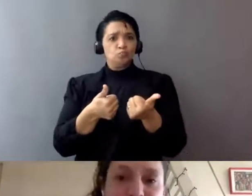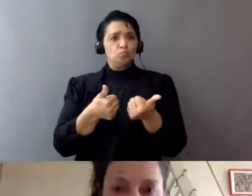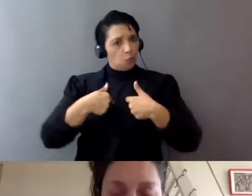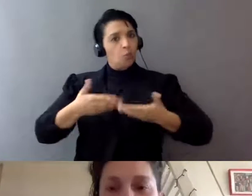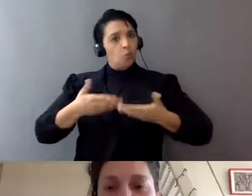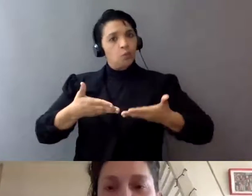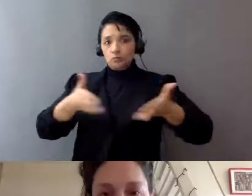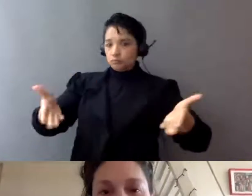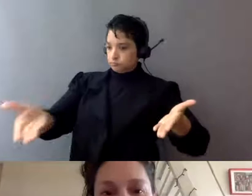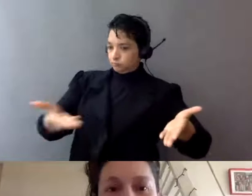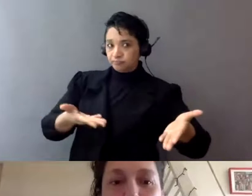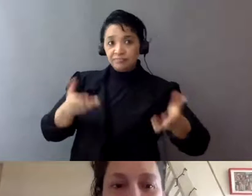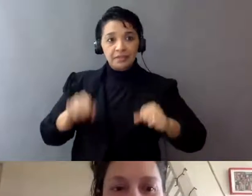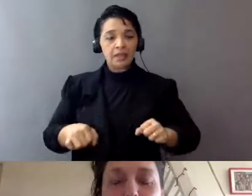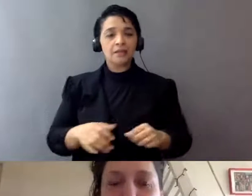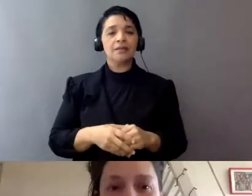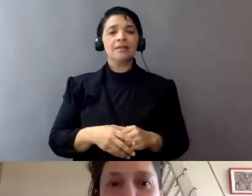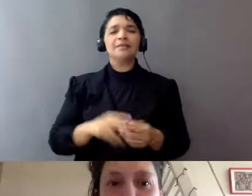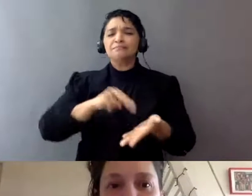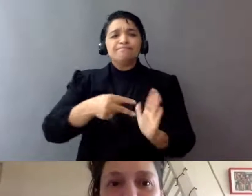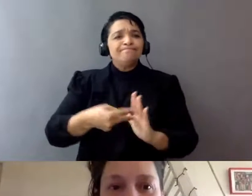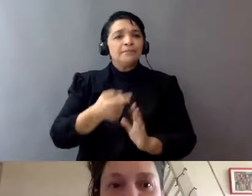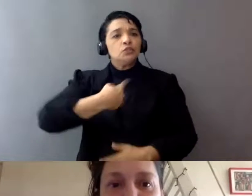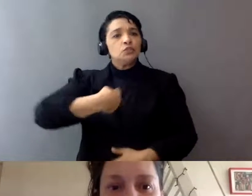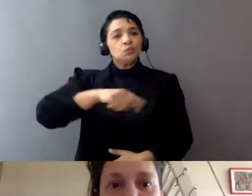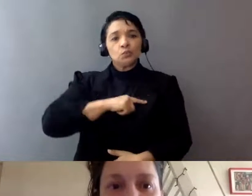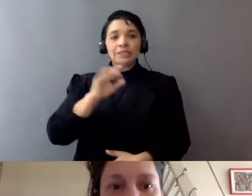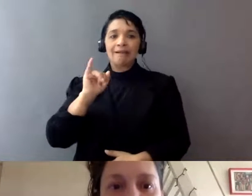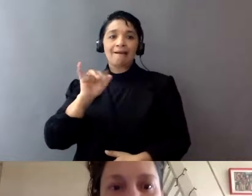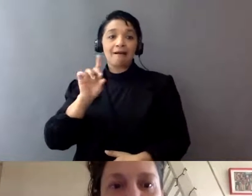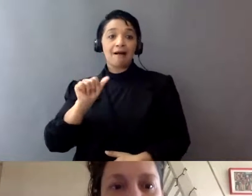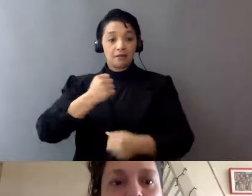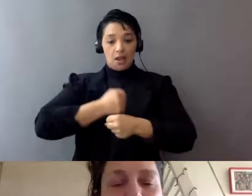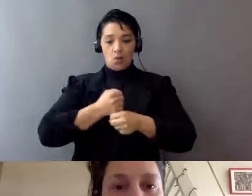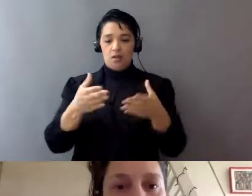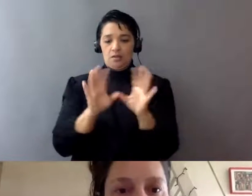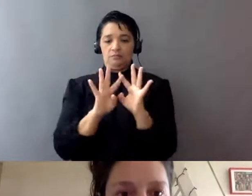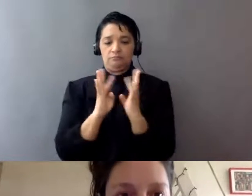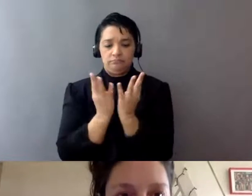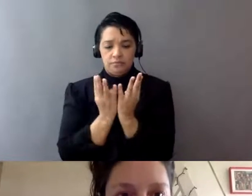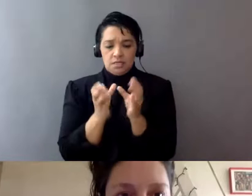So, none of our work is just exclusively for members.